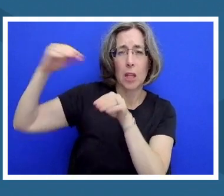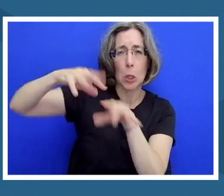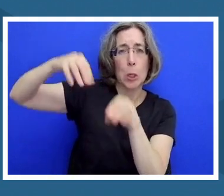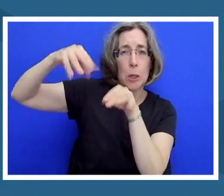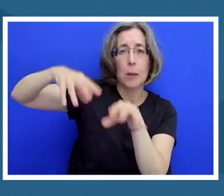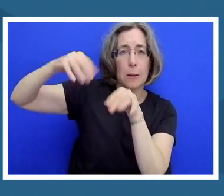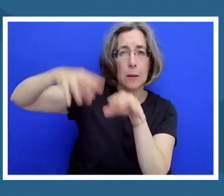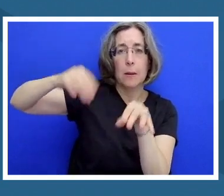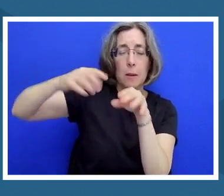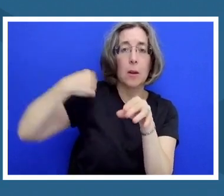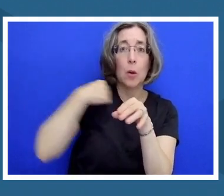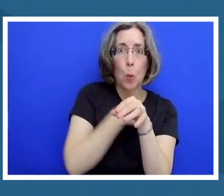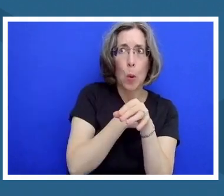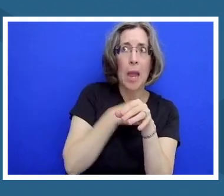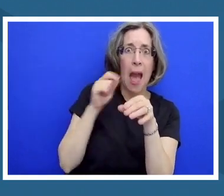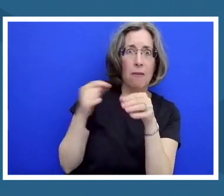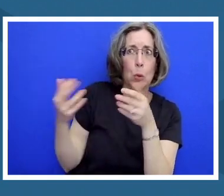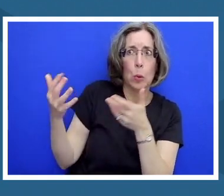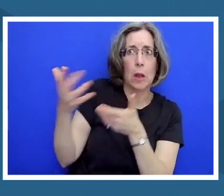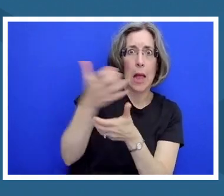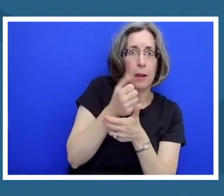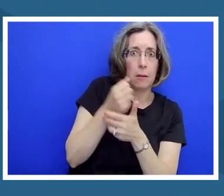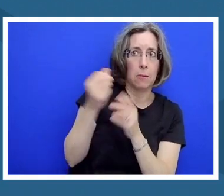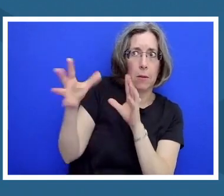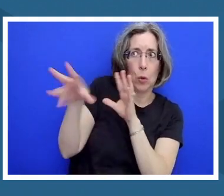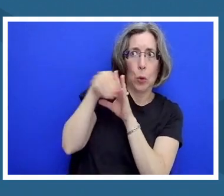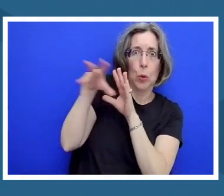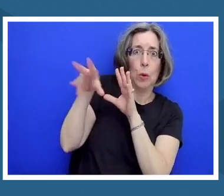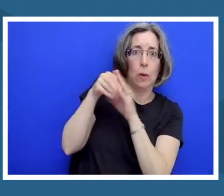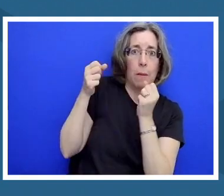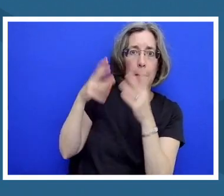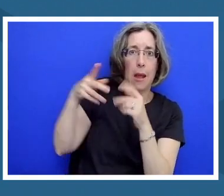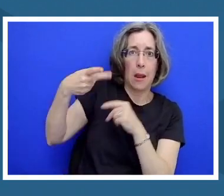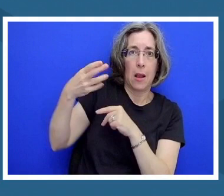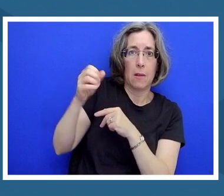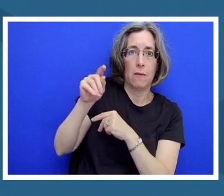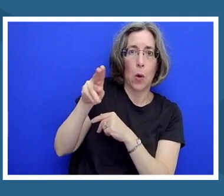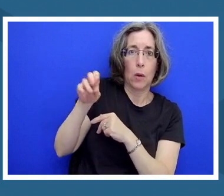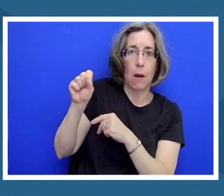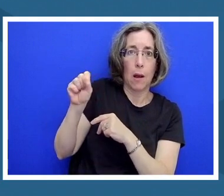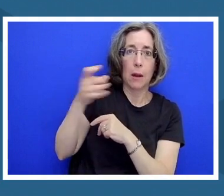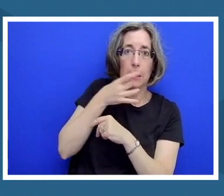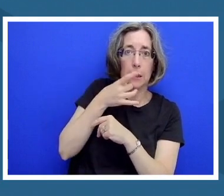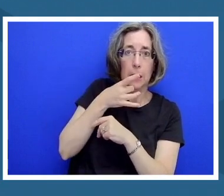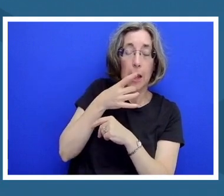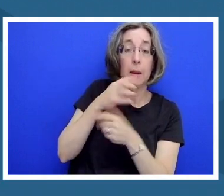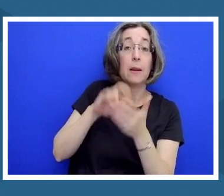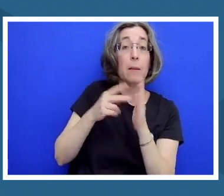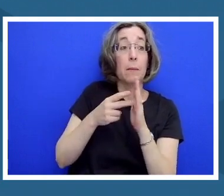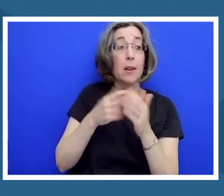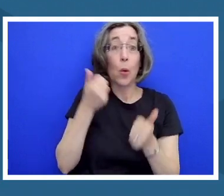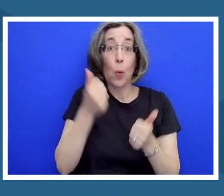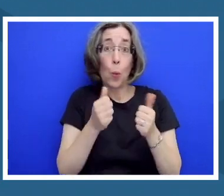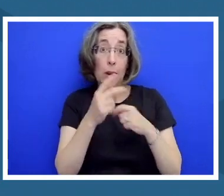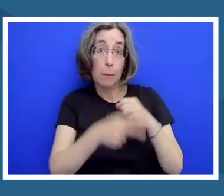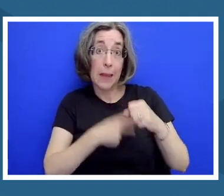what that means is that the planets that we look at are very very close to us